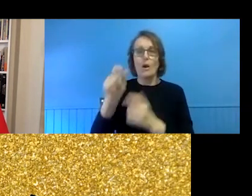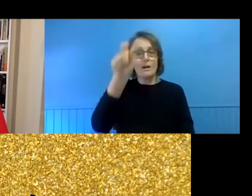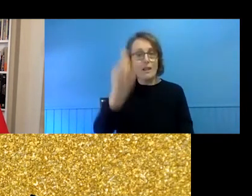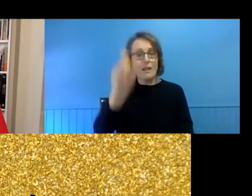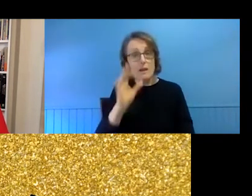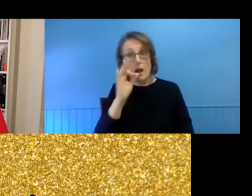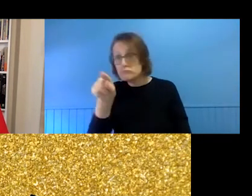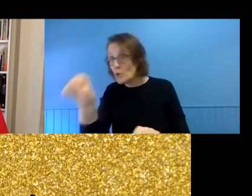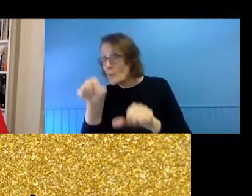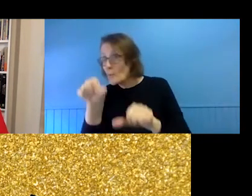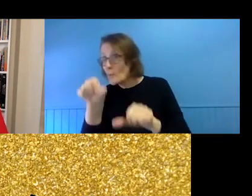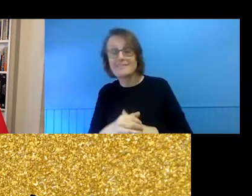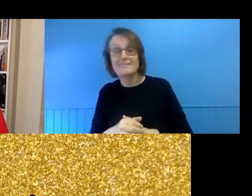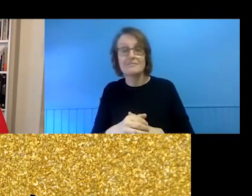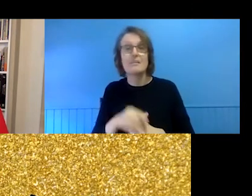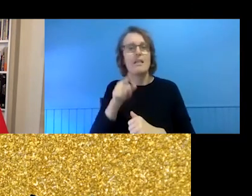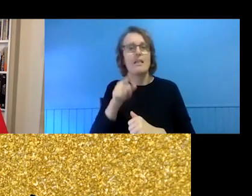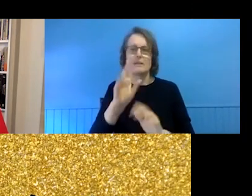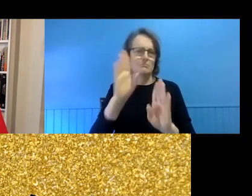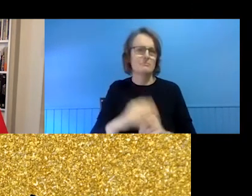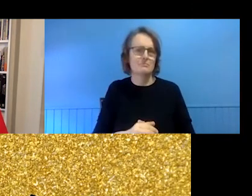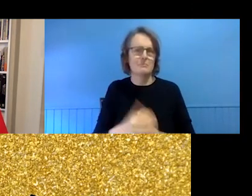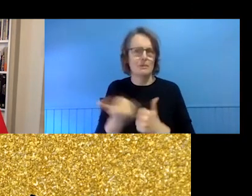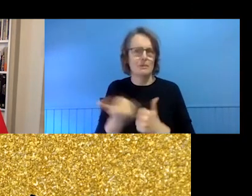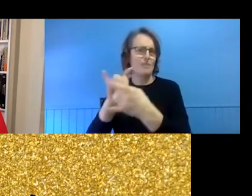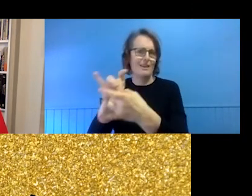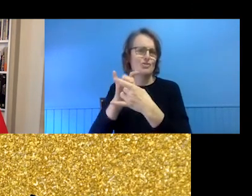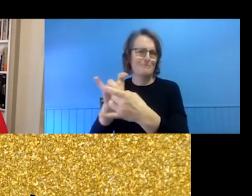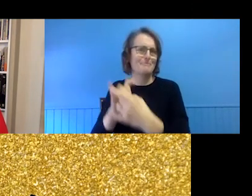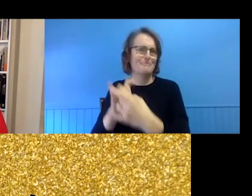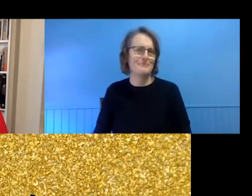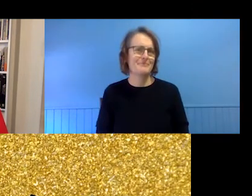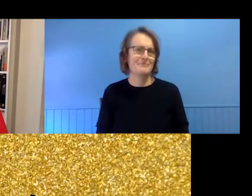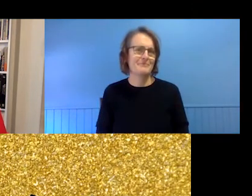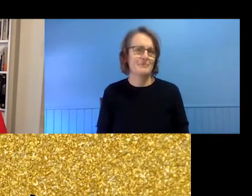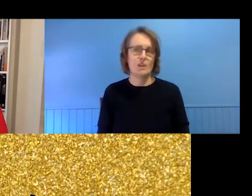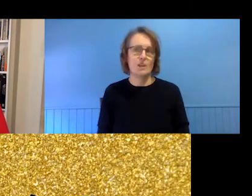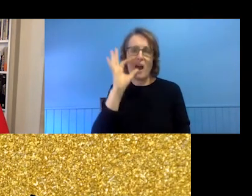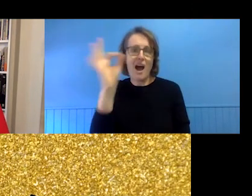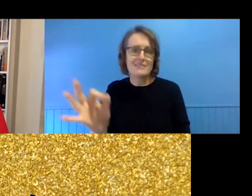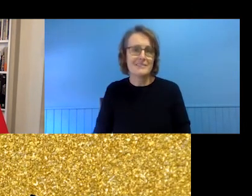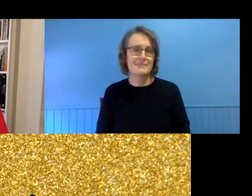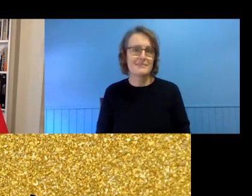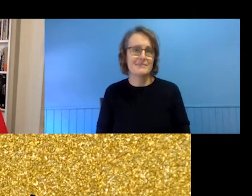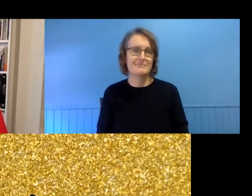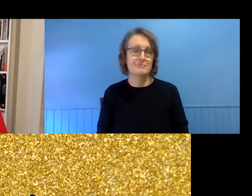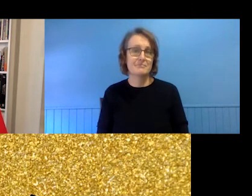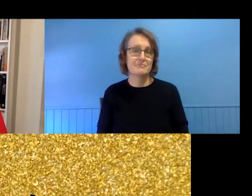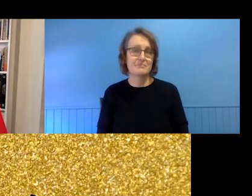if they're OK, that can do wonders for building a relationship. Don't ask for anything -just see how they're doing. In the early days in